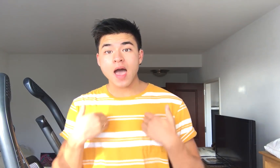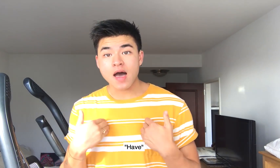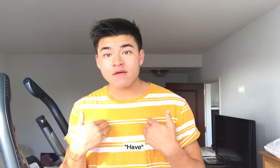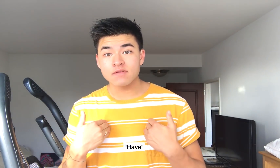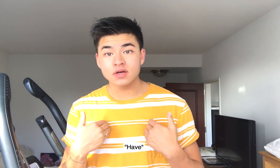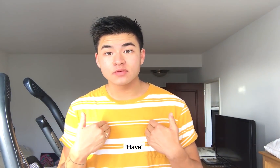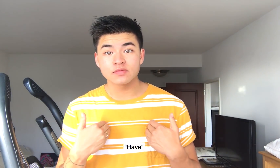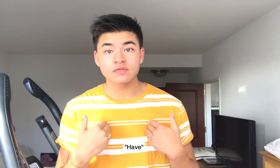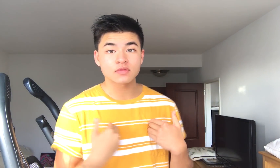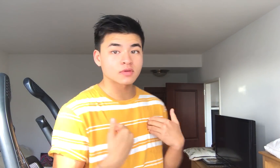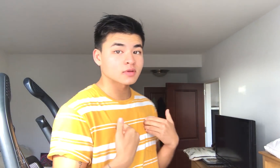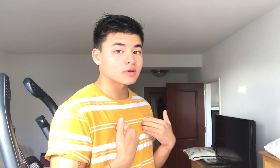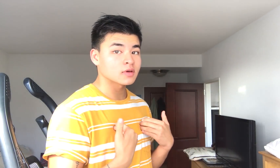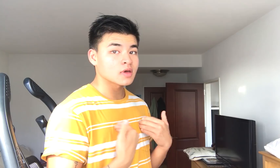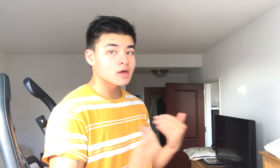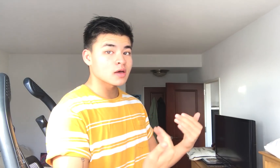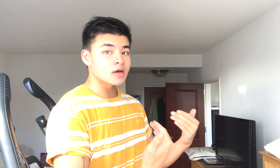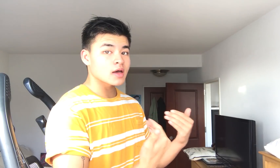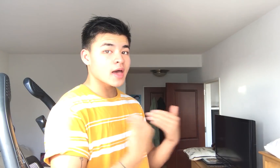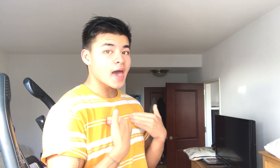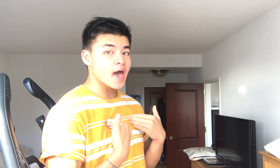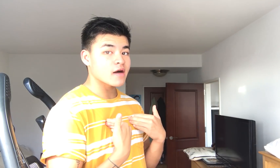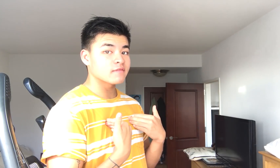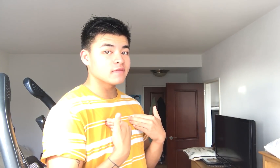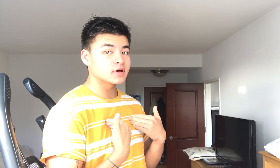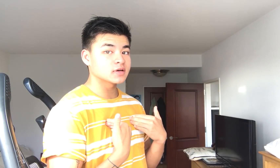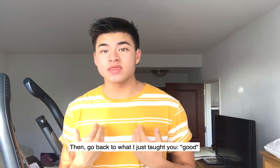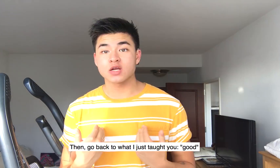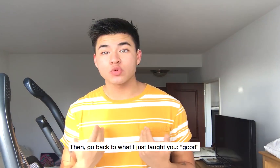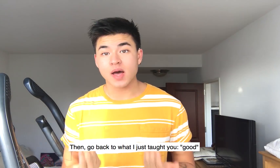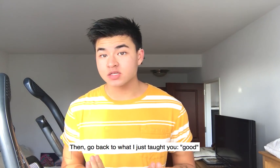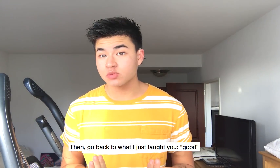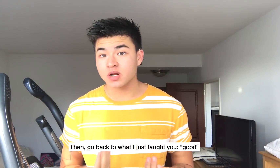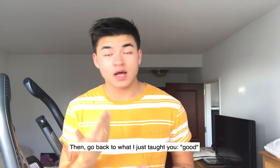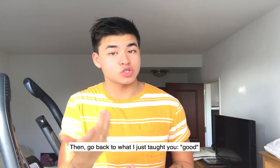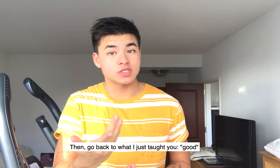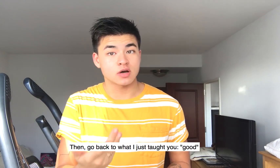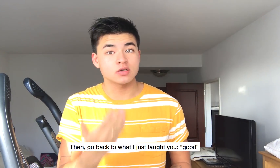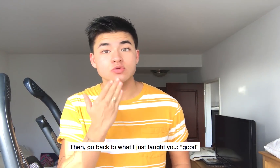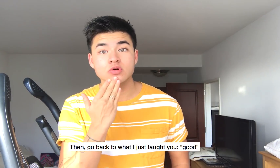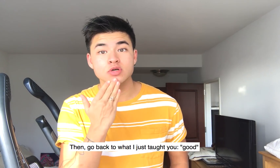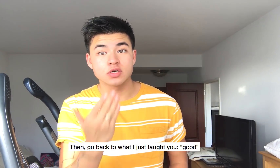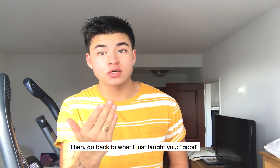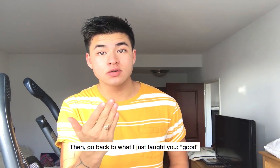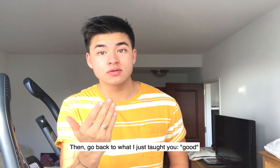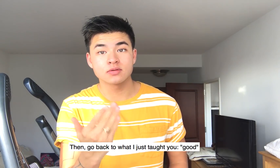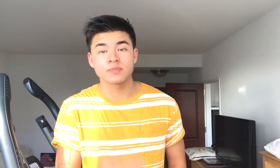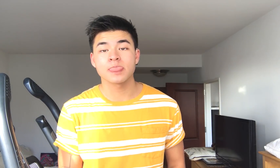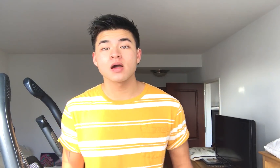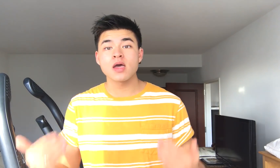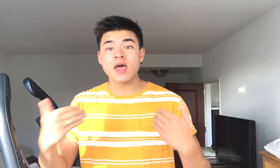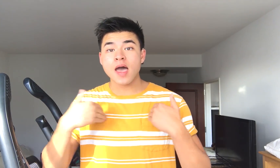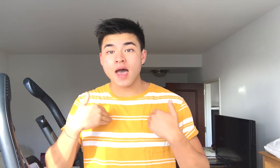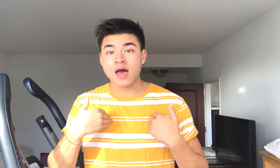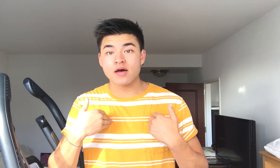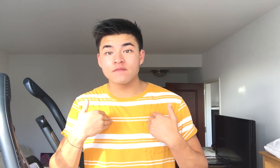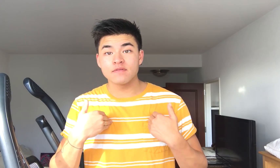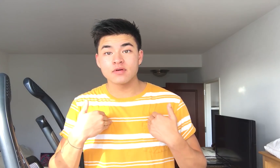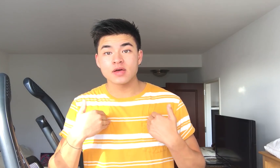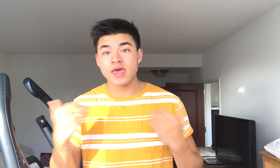have Have and then go back to what I just taught you good have a